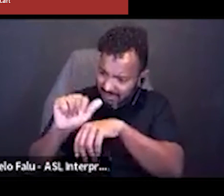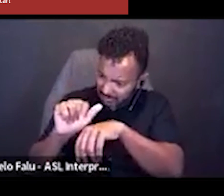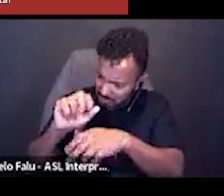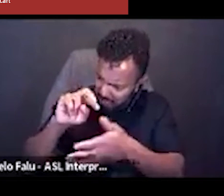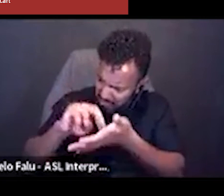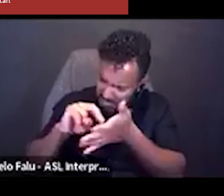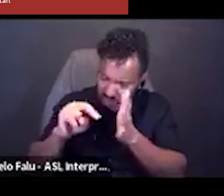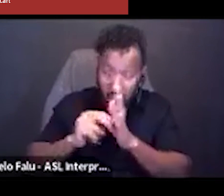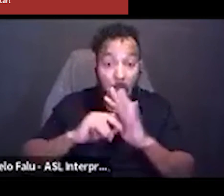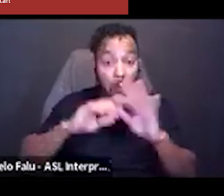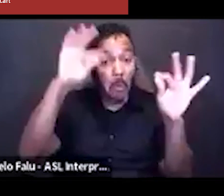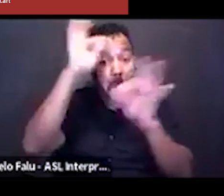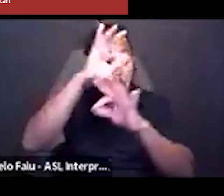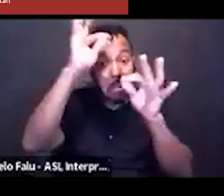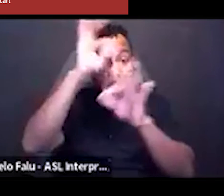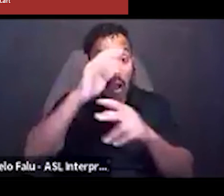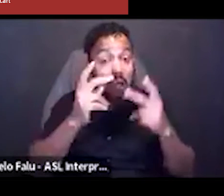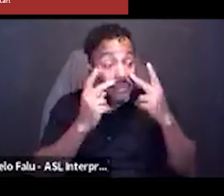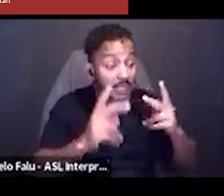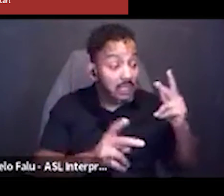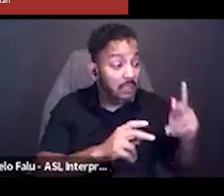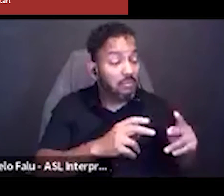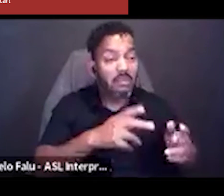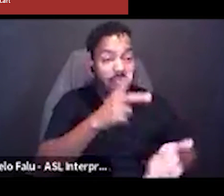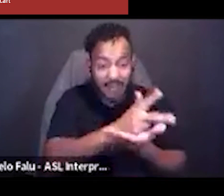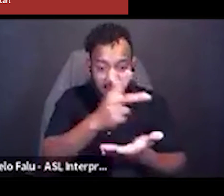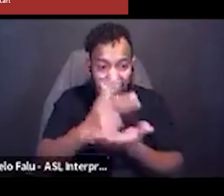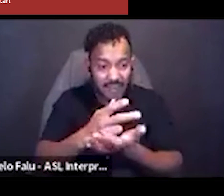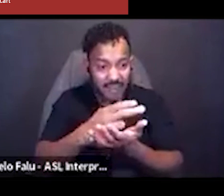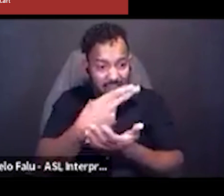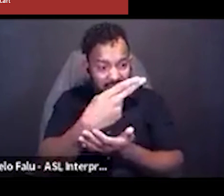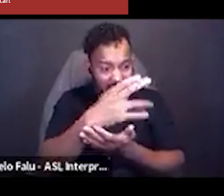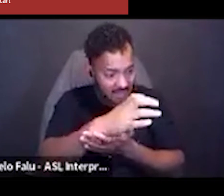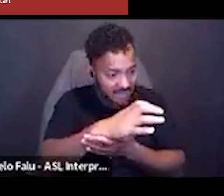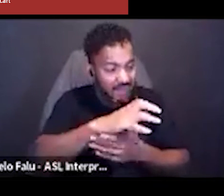I would see those handicapped parking signs like, are those necessary?